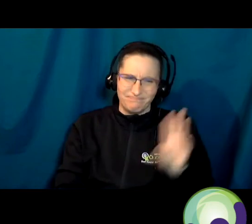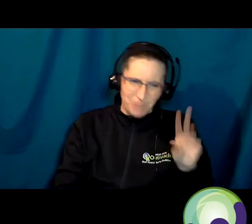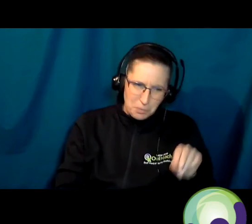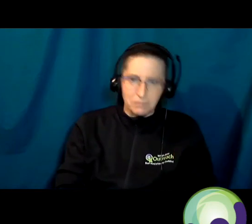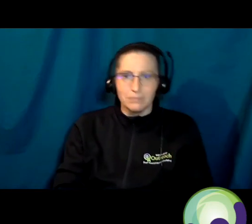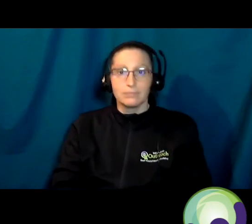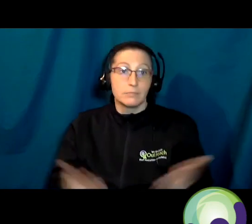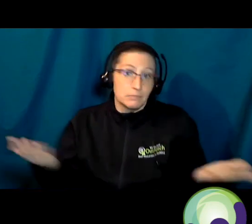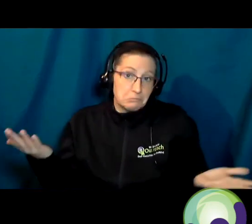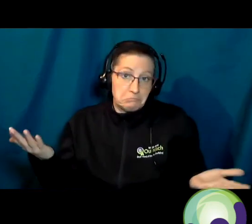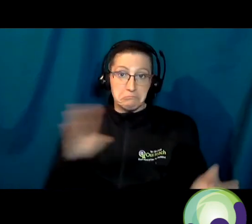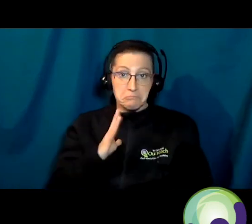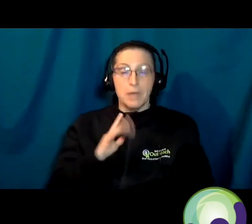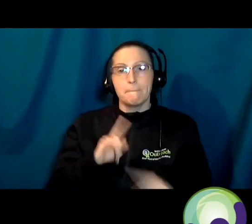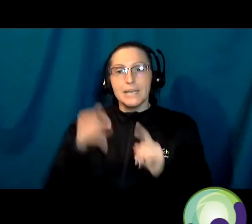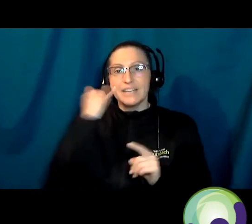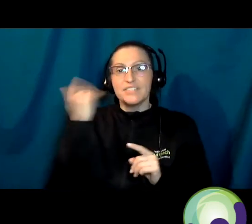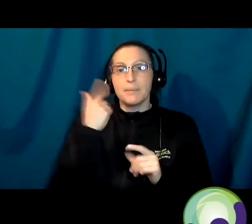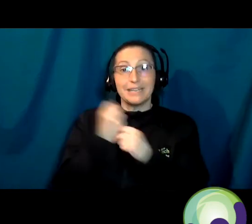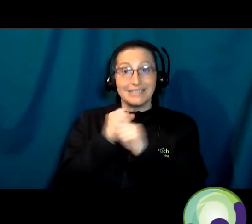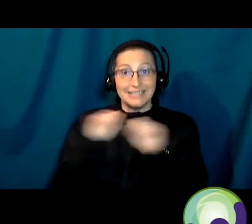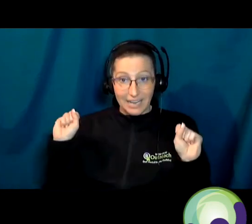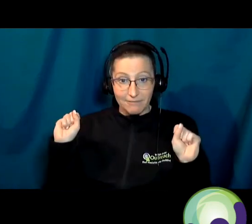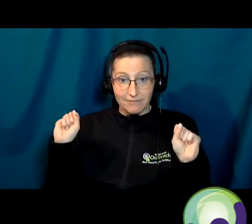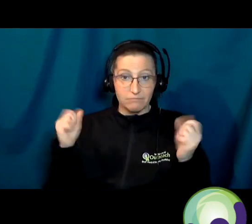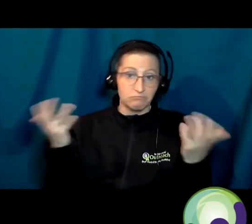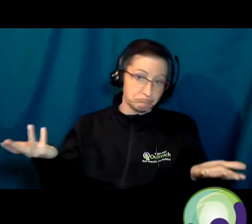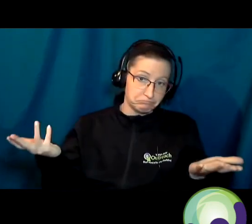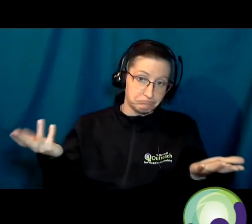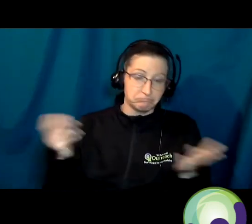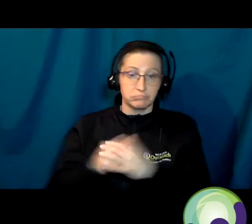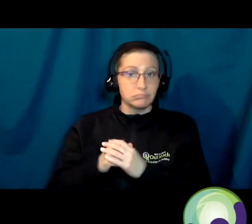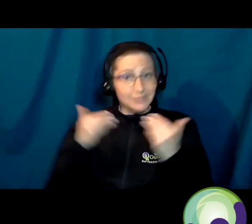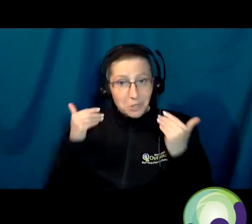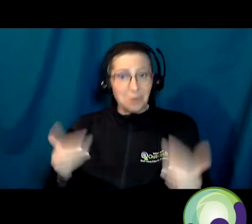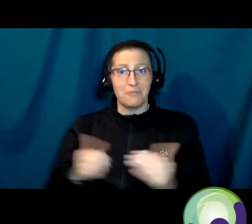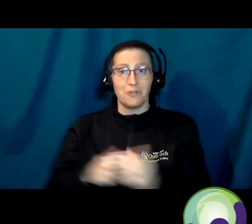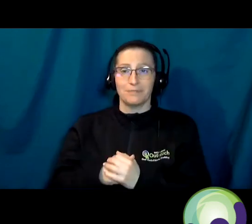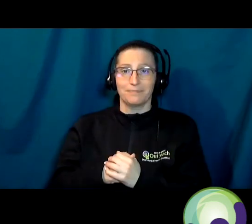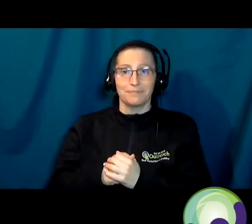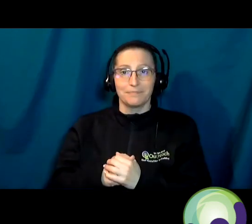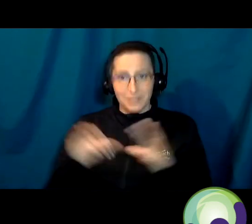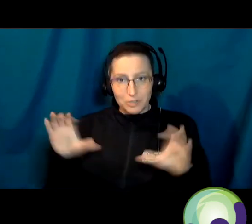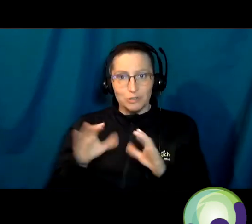as long as it's a safe practice, step in and have some initiative to contribute.